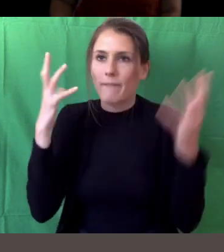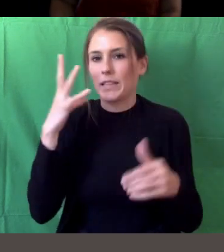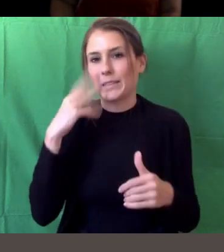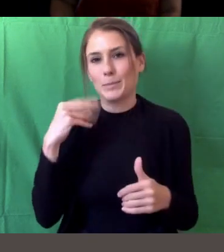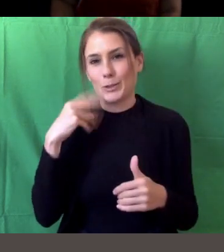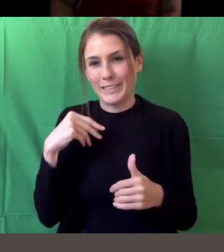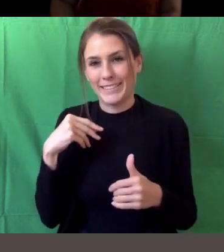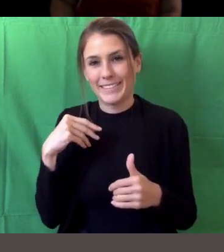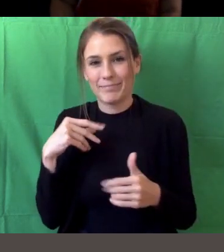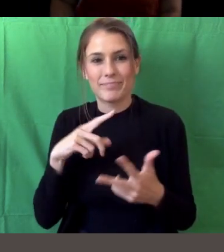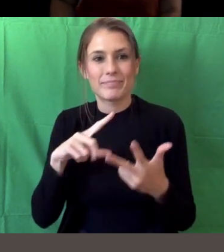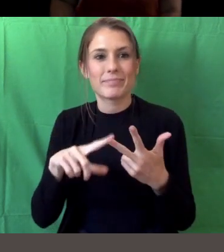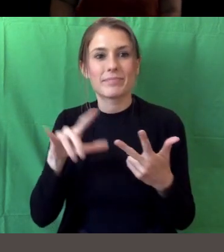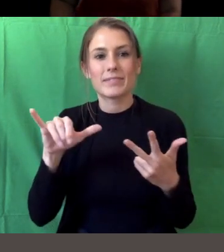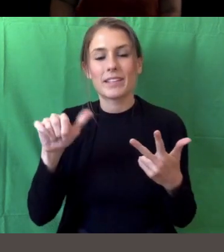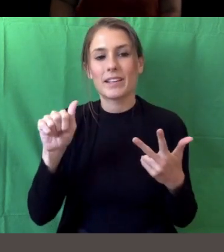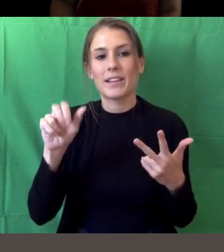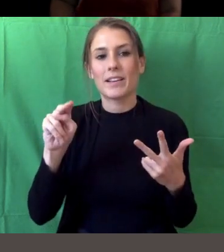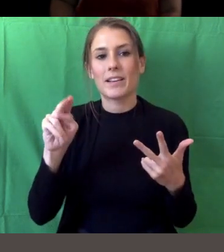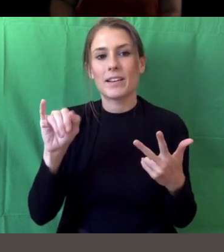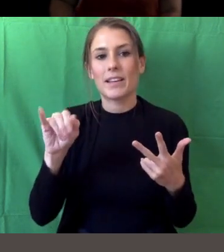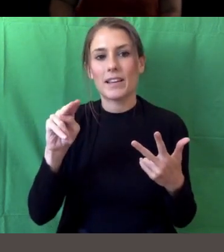to share.